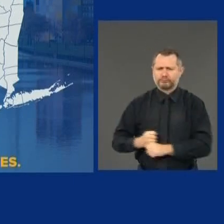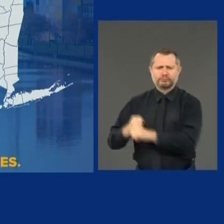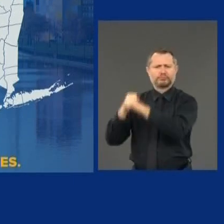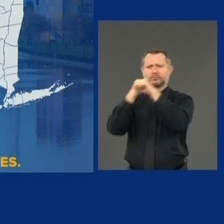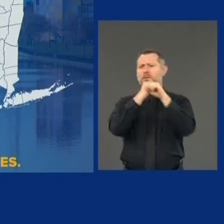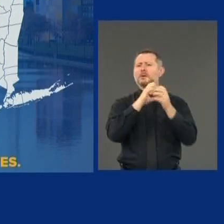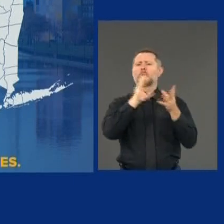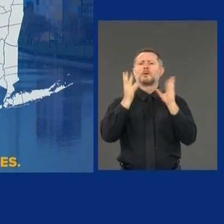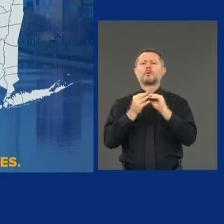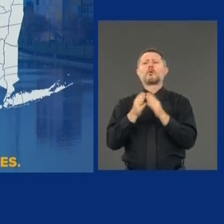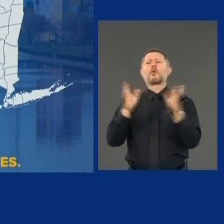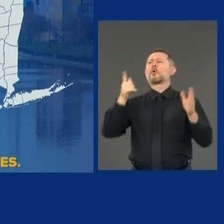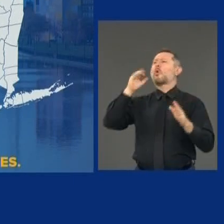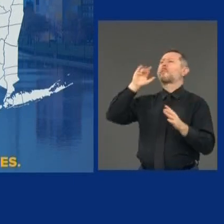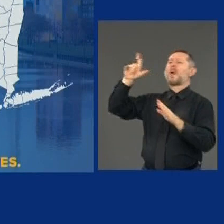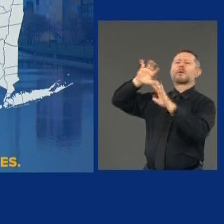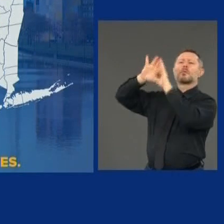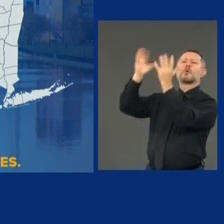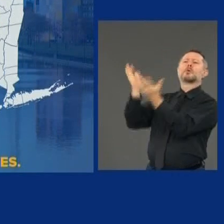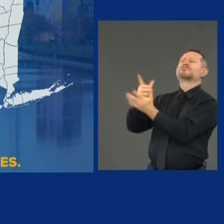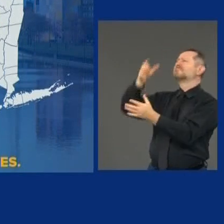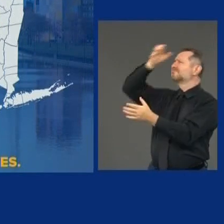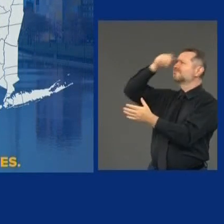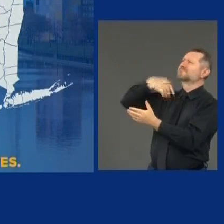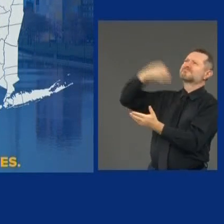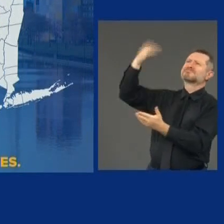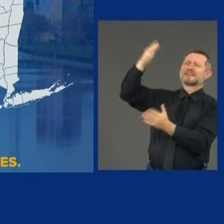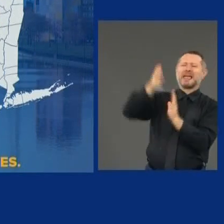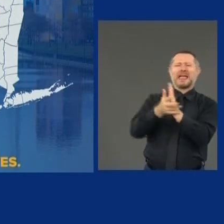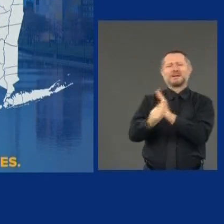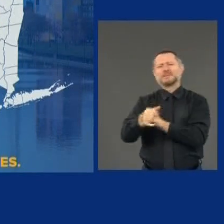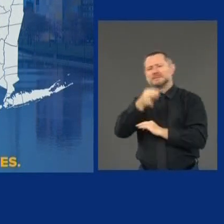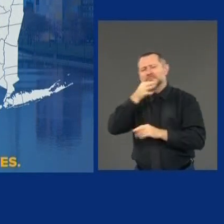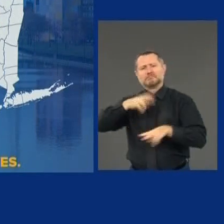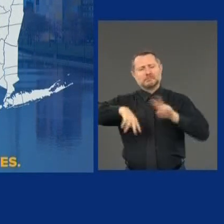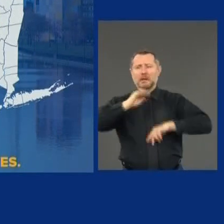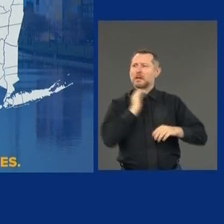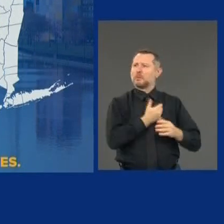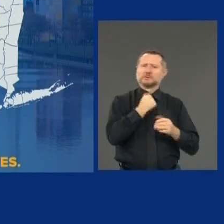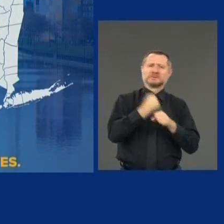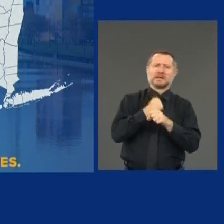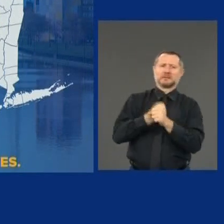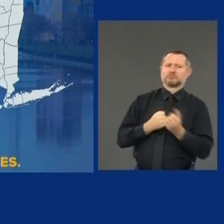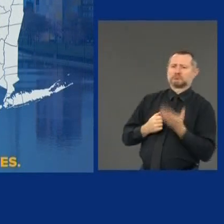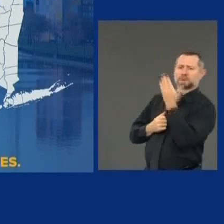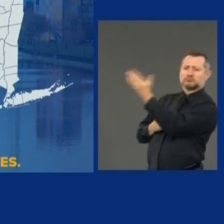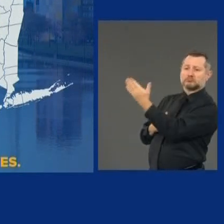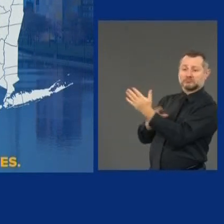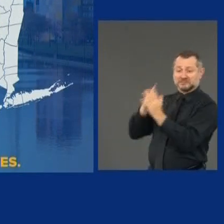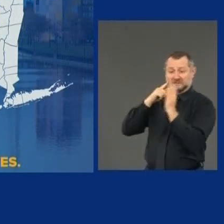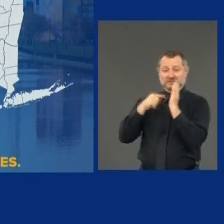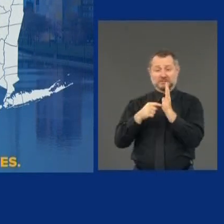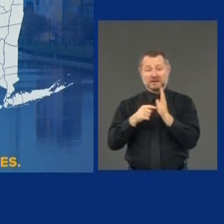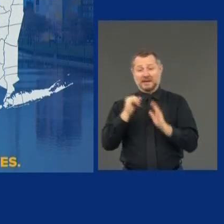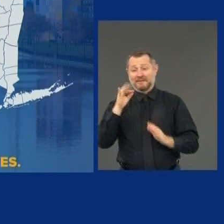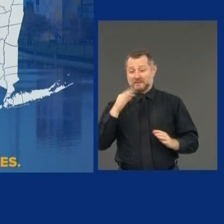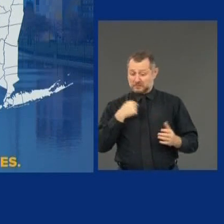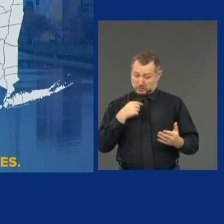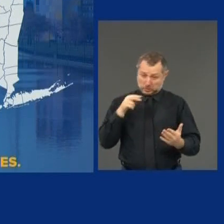WE HAVE FIVE REGIONS THAT WE HAVE REVIEWED ALL THE DATA. WE HAVE GLOBAL EXPERTS WHO THEN GO THROUGH THE DATA BECAUSE